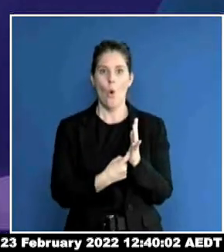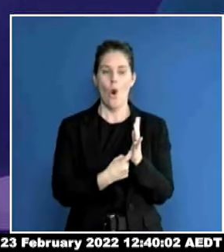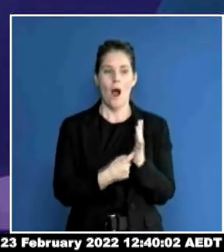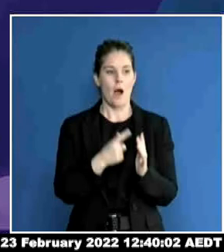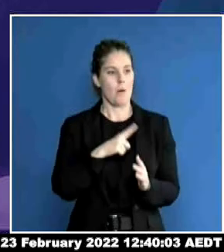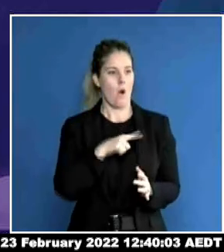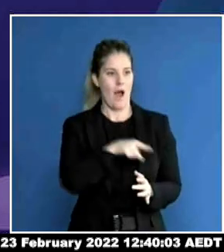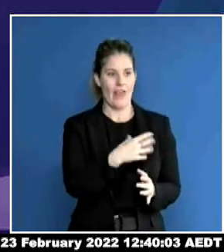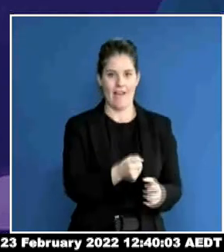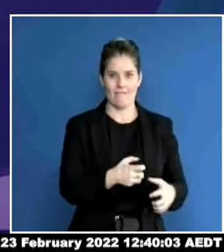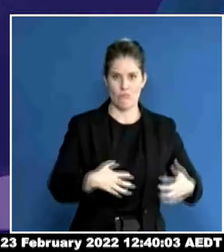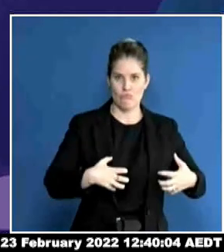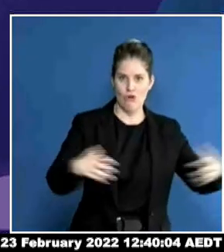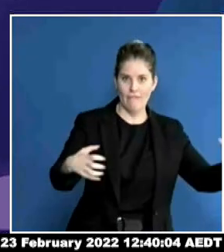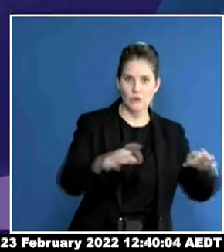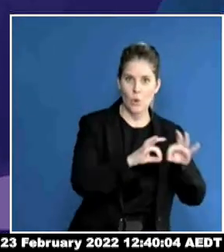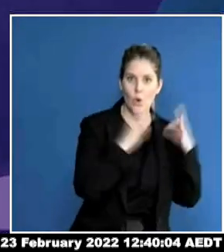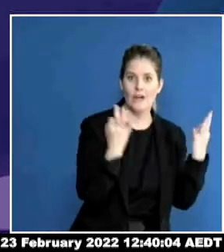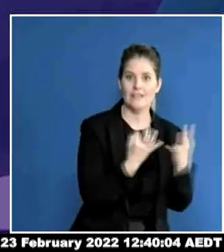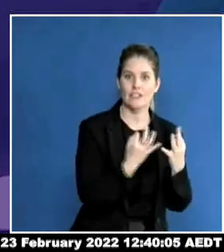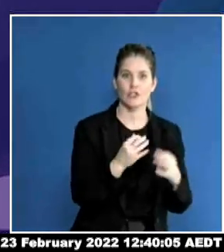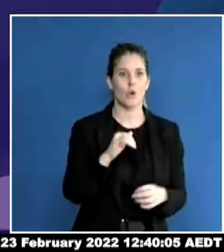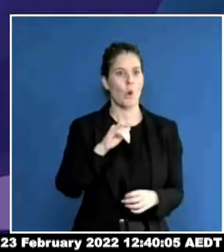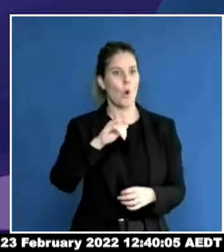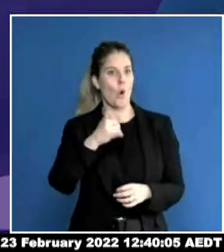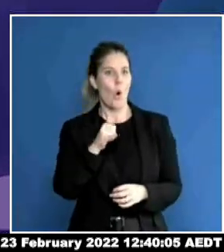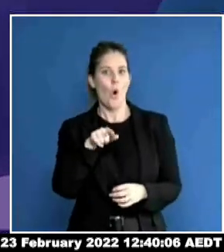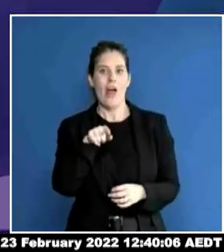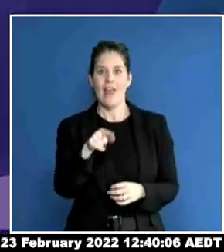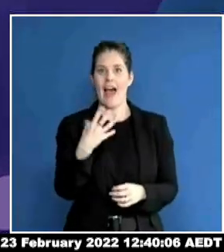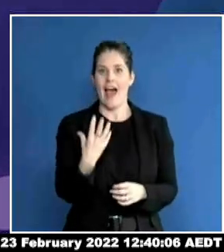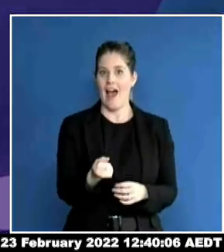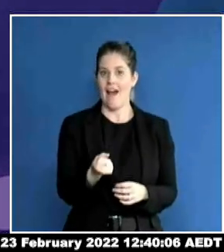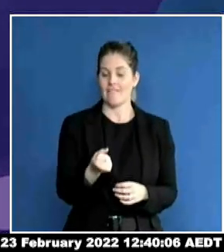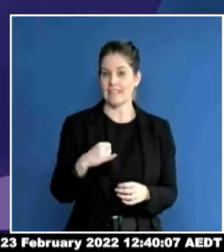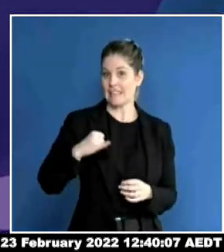I see. CHAIR: Is it because they have a specific training program?